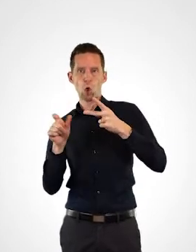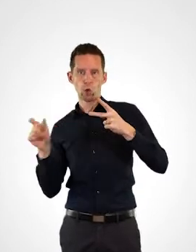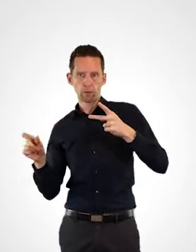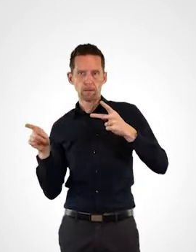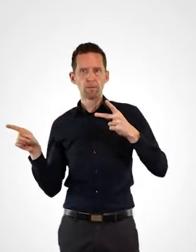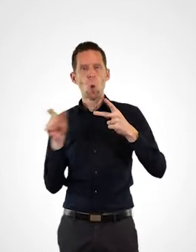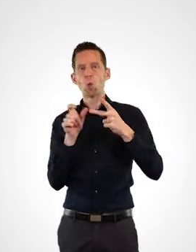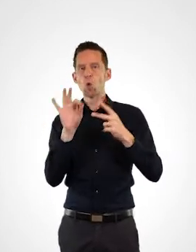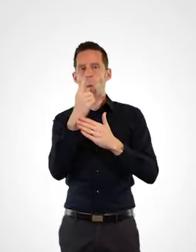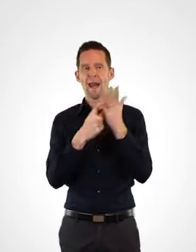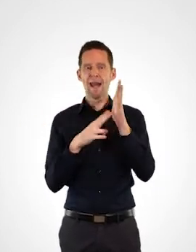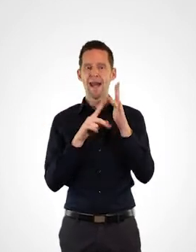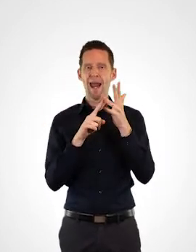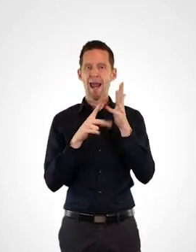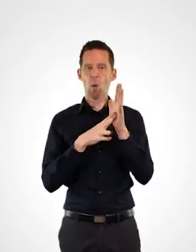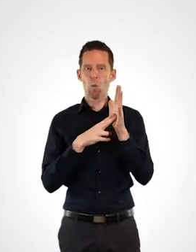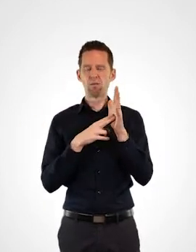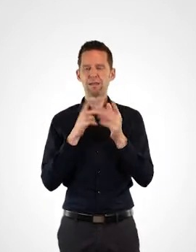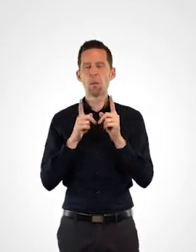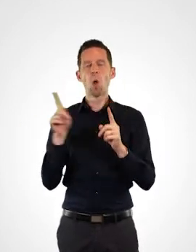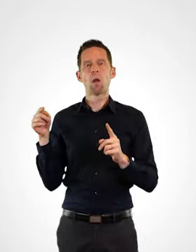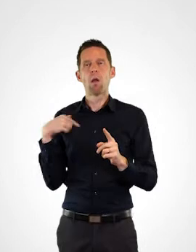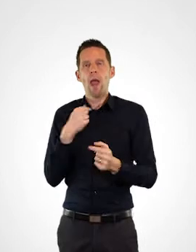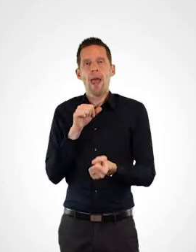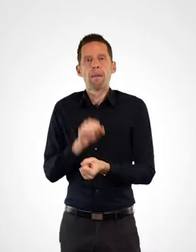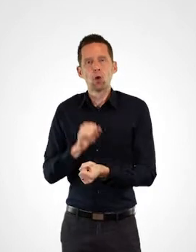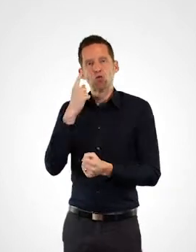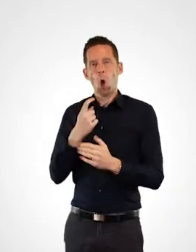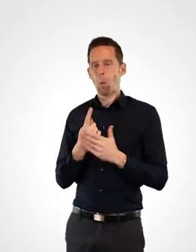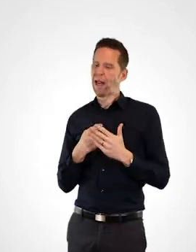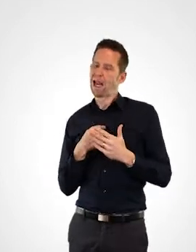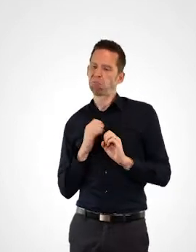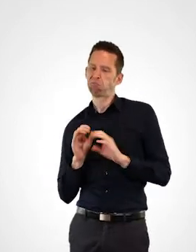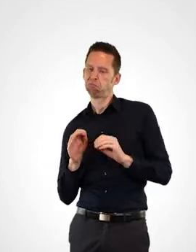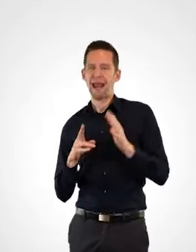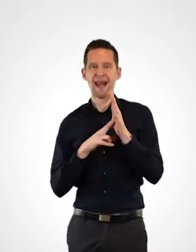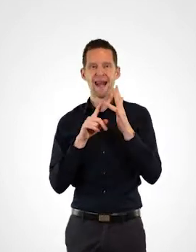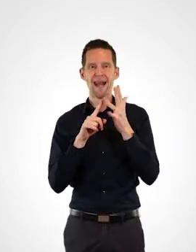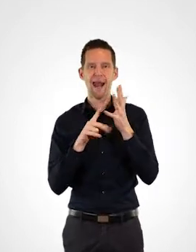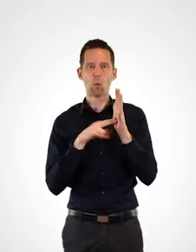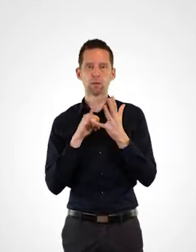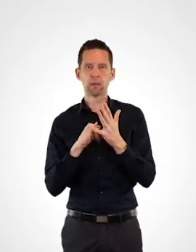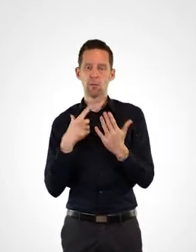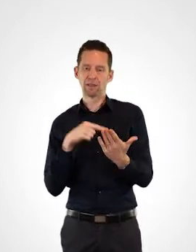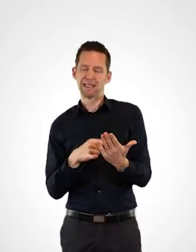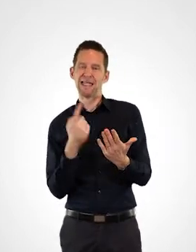We try to select words that are not just nouns. There is a temptation to just select nouns because those